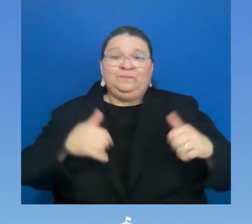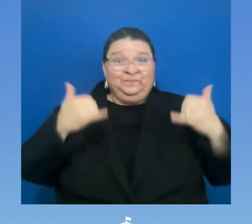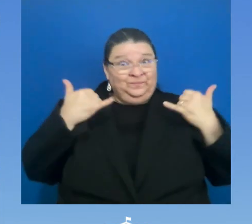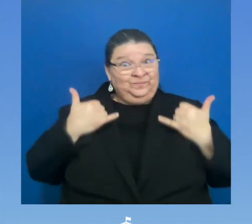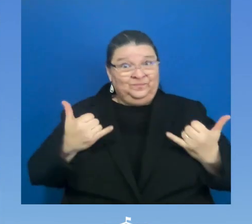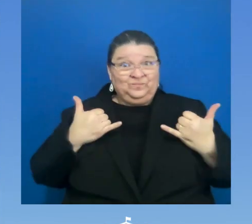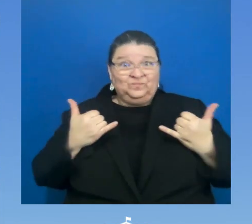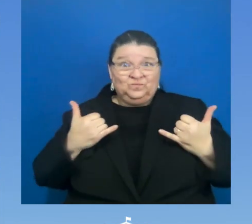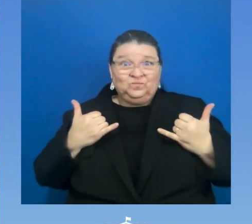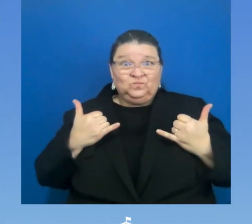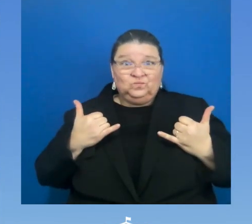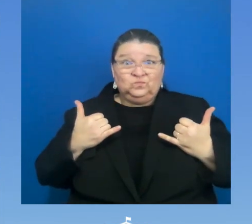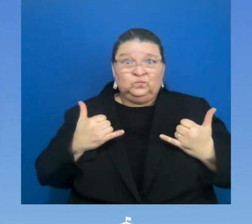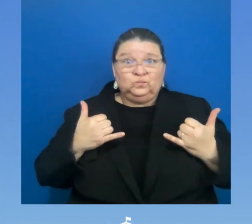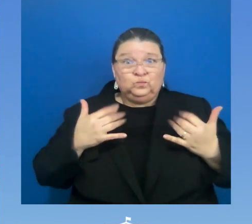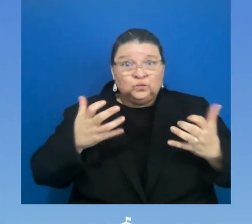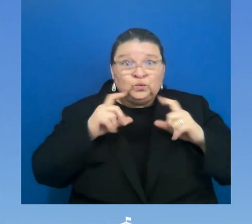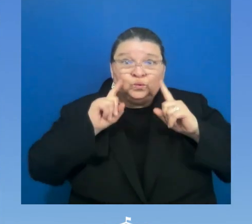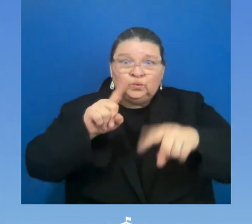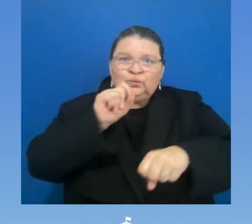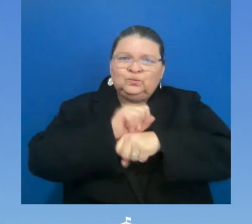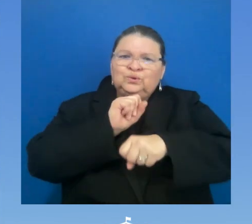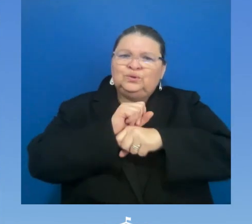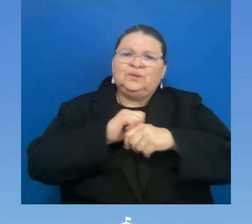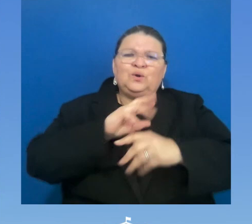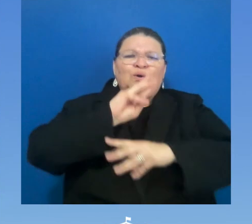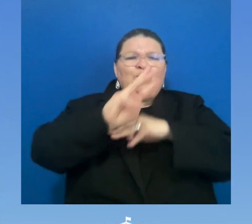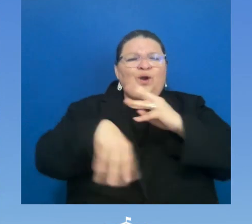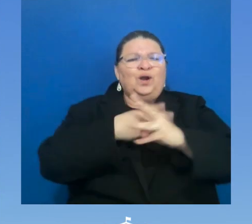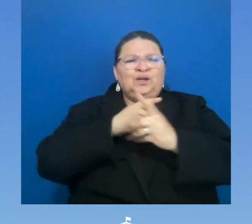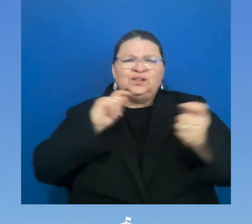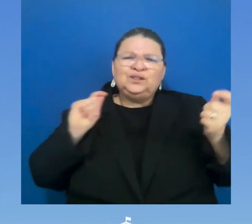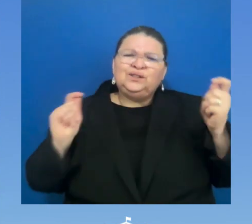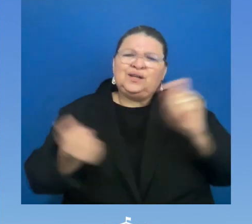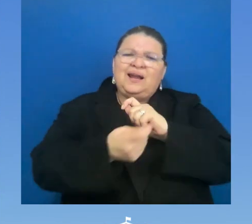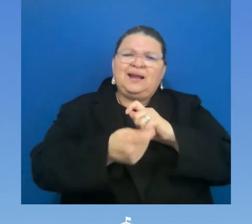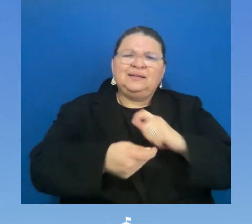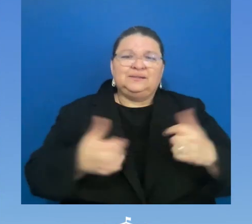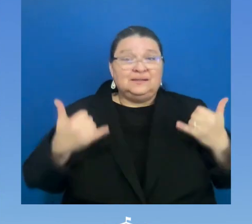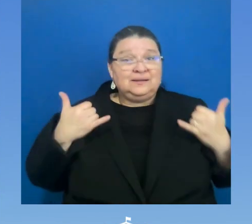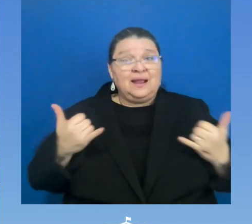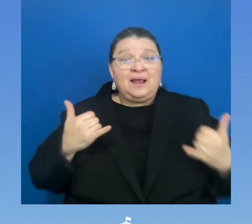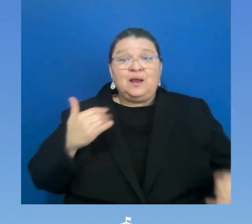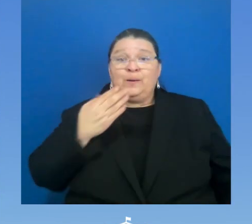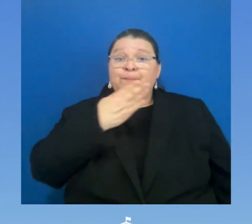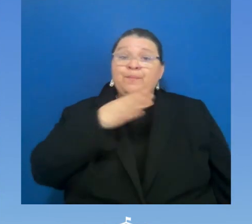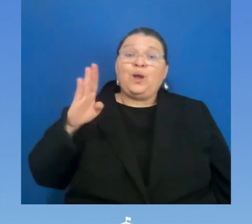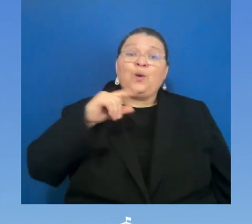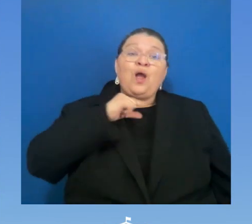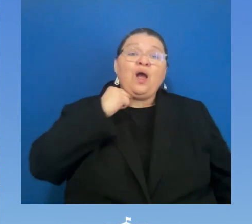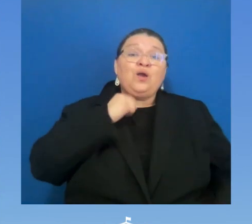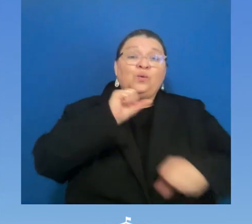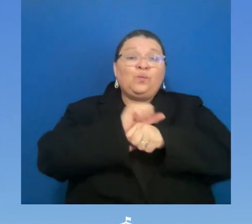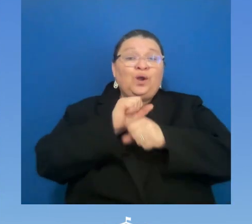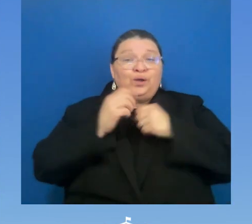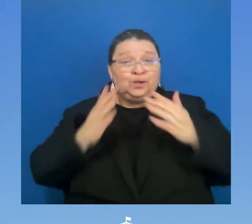You could think about how blue collar workers are thinking about coming back to work is going to be different than traditional information workers.